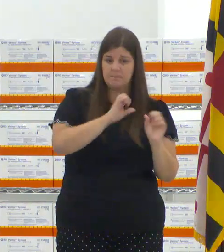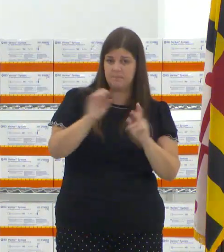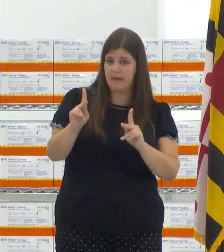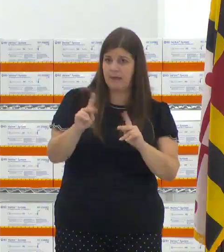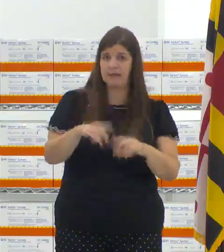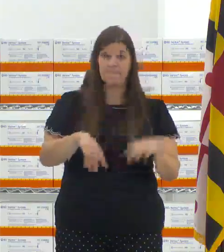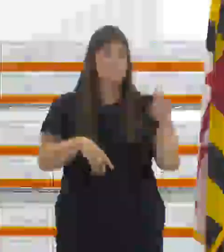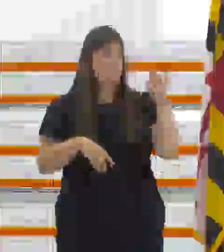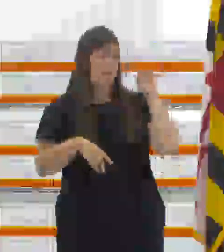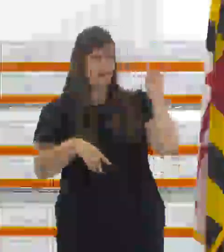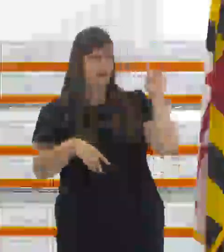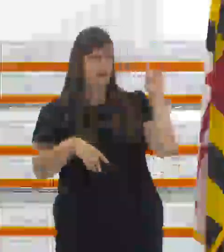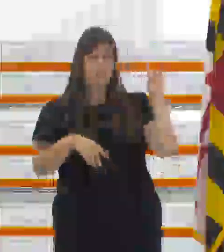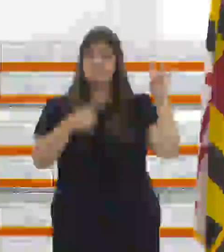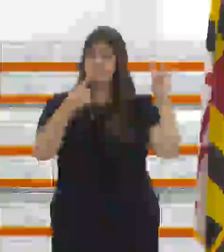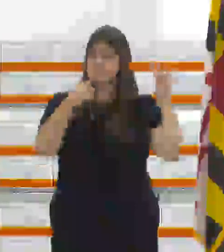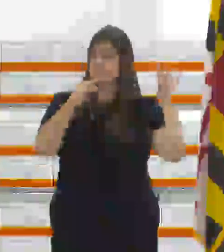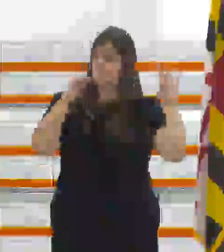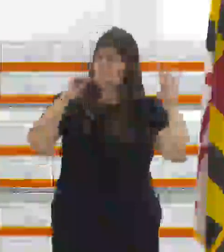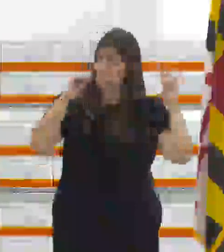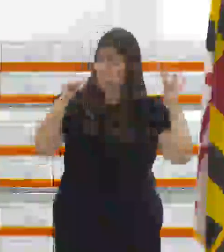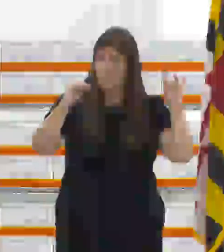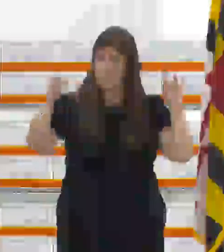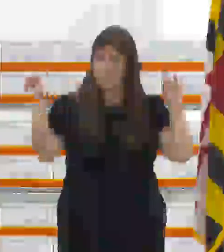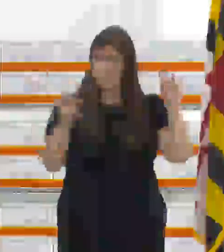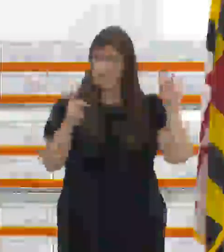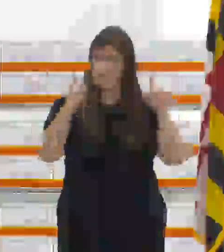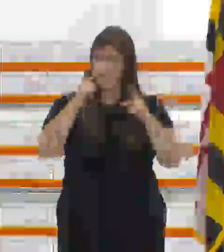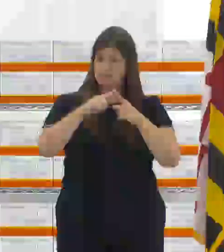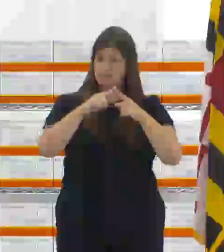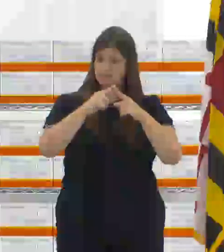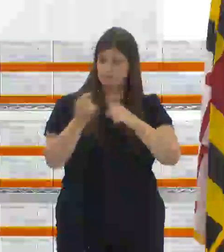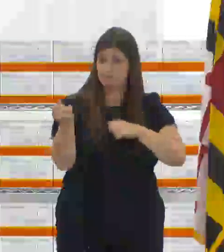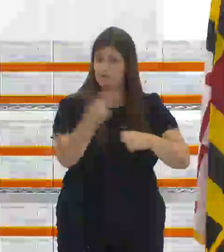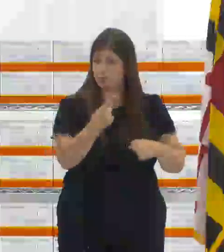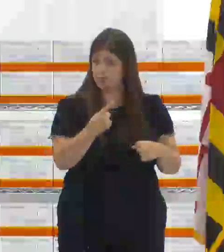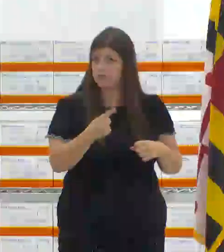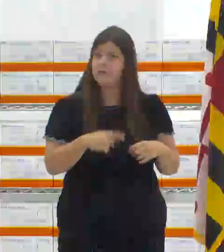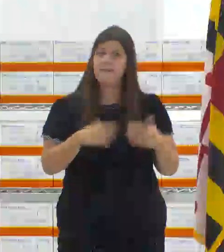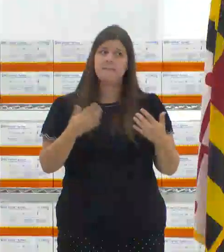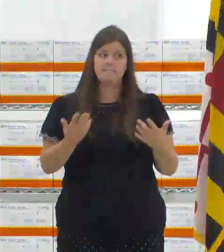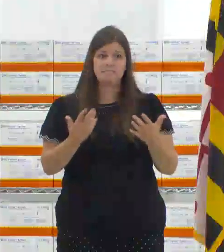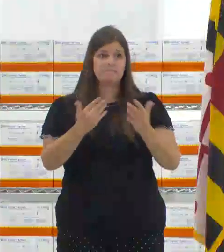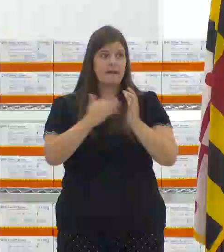in those classrooms, Well, there were only a handful of kids back and, you know, we -- the local school boards have that authority.